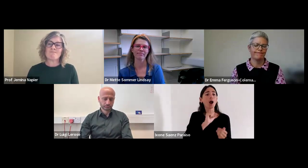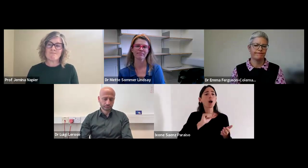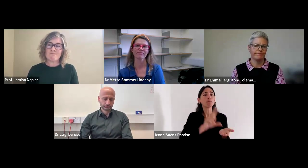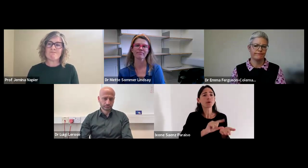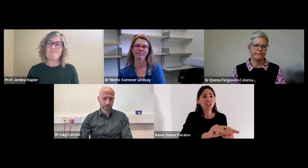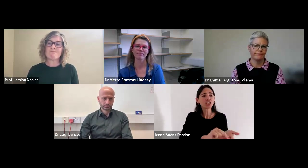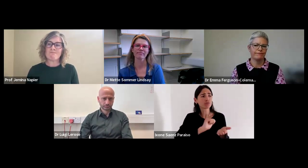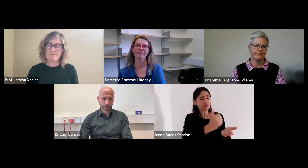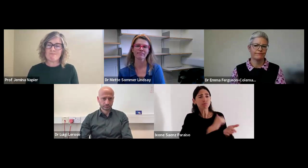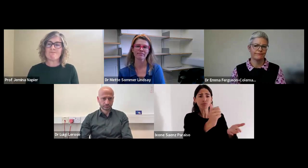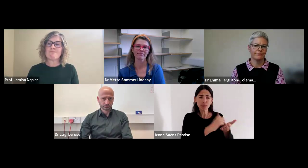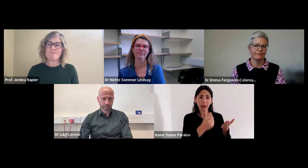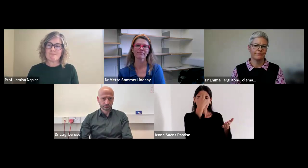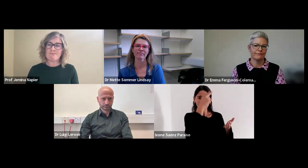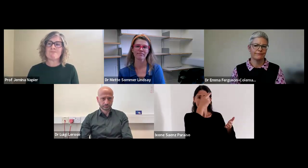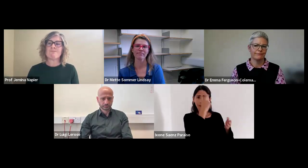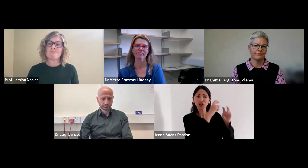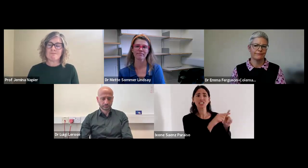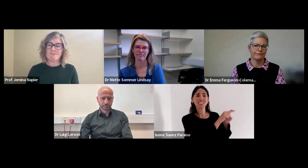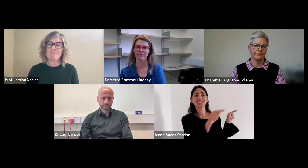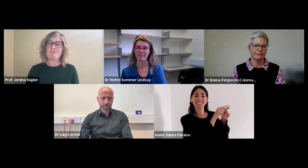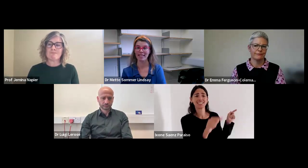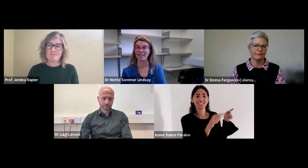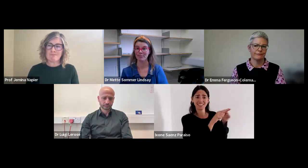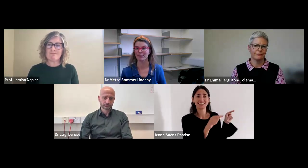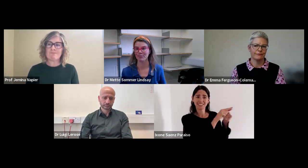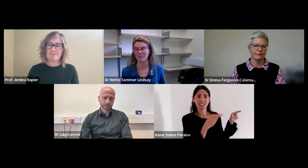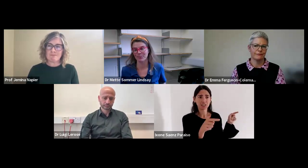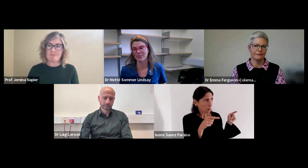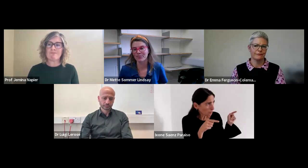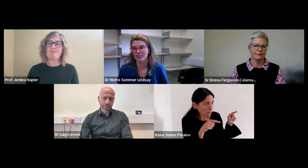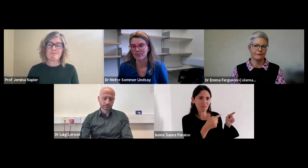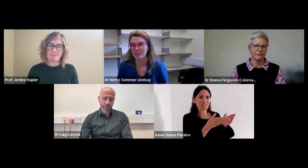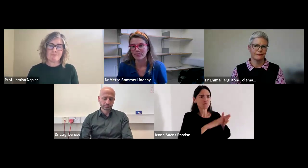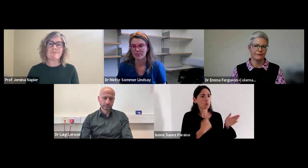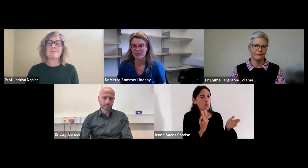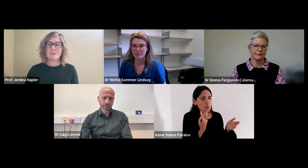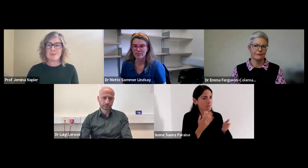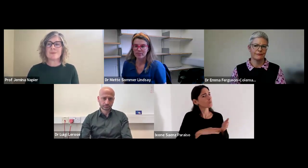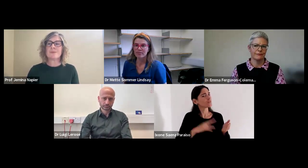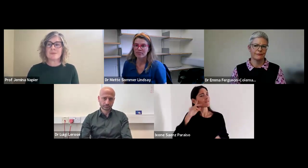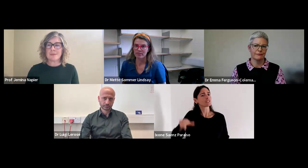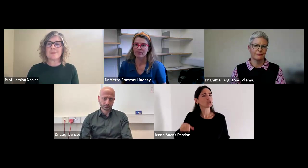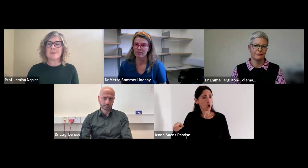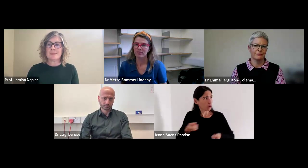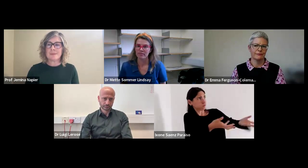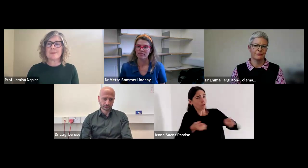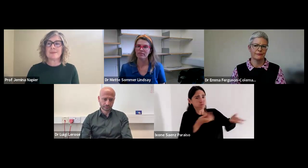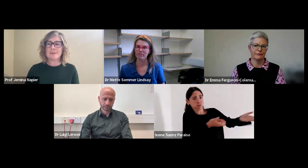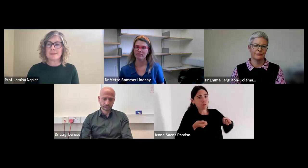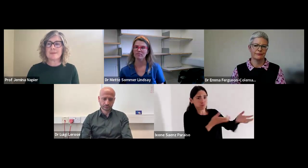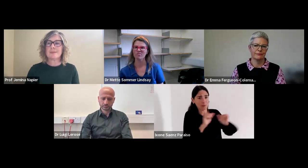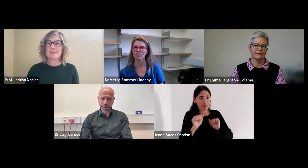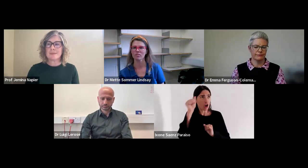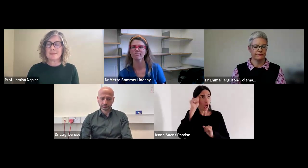him and use his clips and publish with his assistance but that came from him,